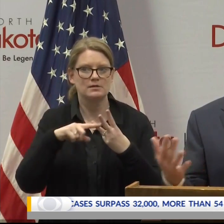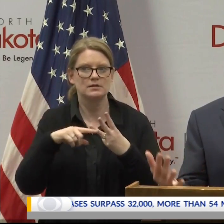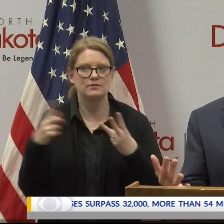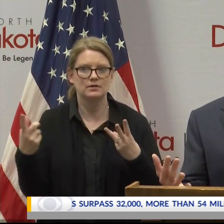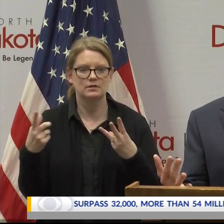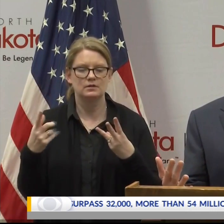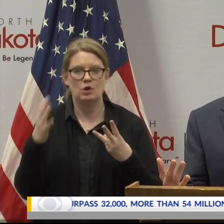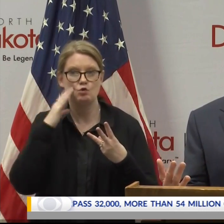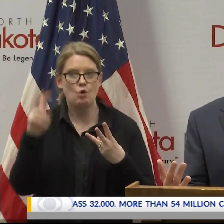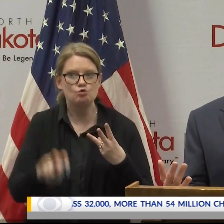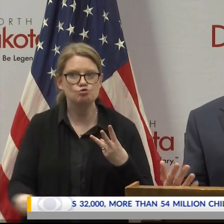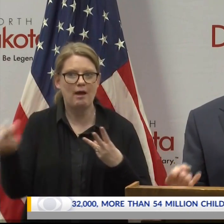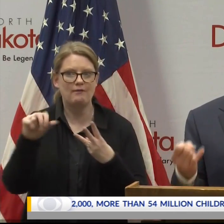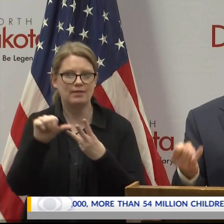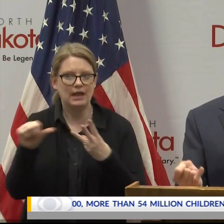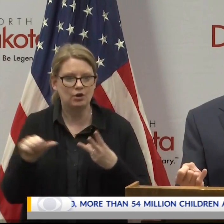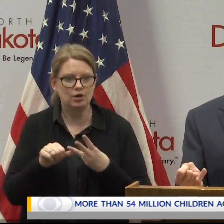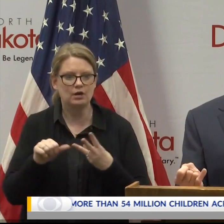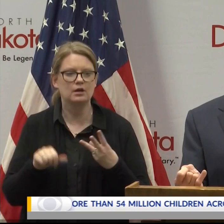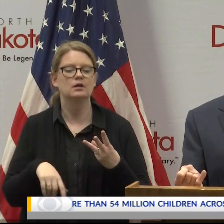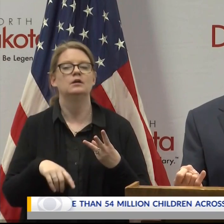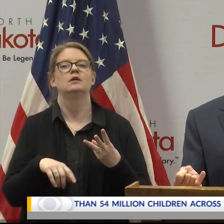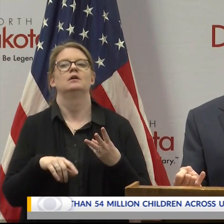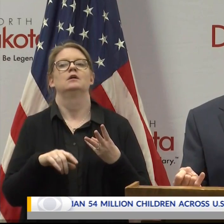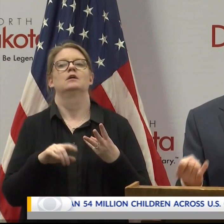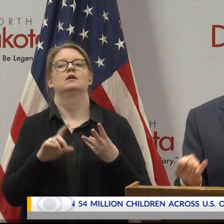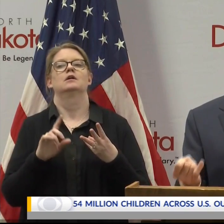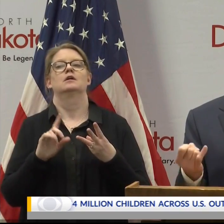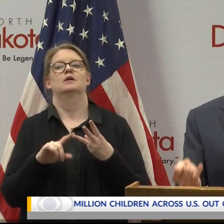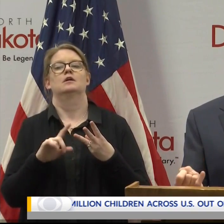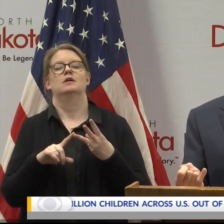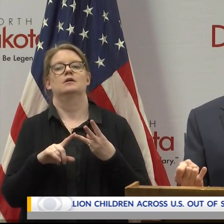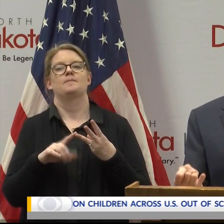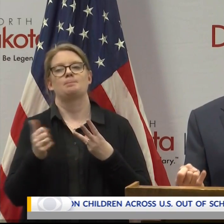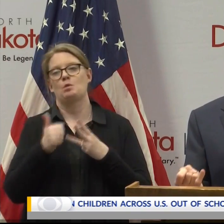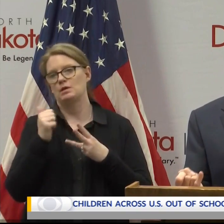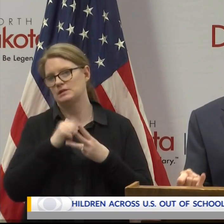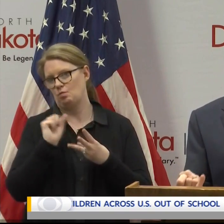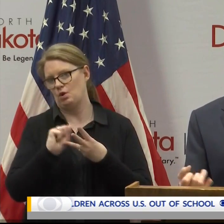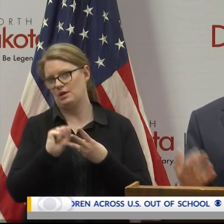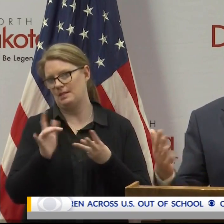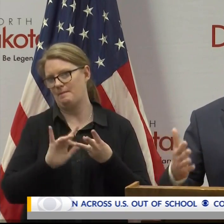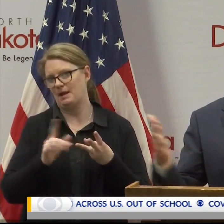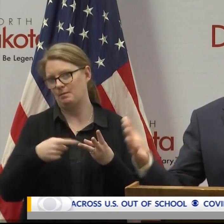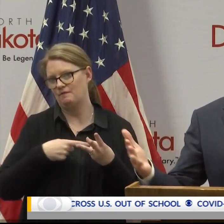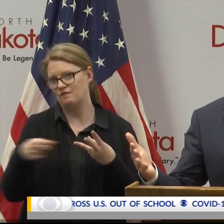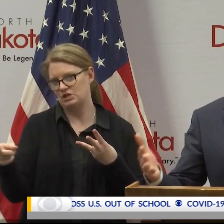KNOW TO BE POSITIVE FOR THE DISEASE OR KNOWN TO HAVE TRAVELED. OR THEY ARE AT RISK BECAUSE THEY WORK IN A MEDICAL PROFFESION AND MAY HAVE BEEN IN